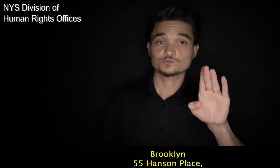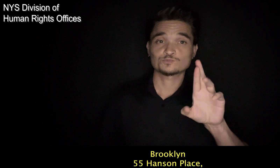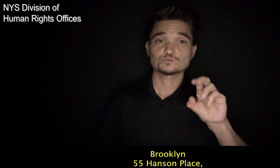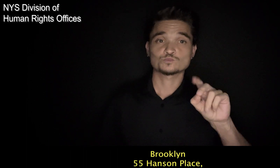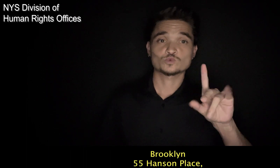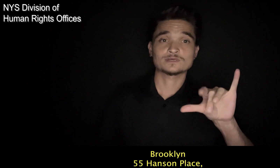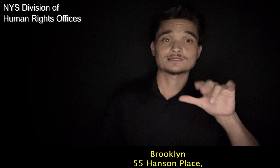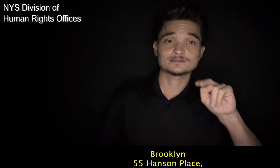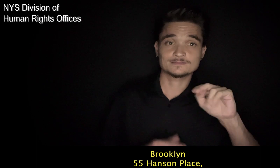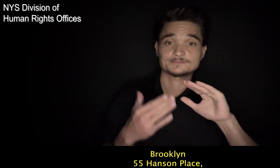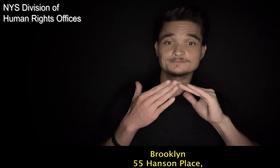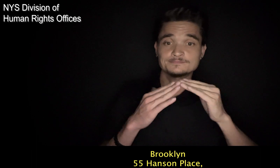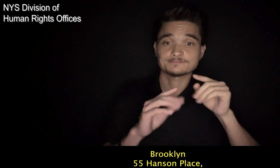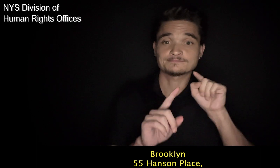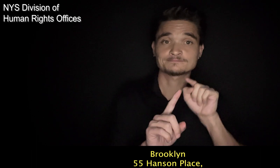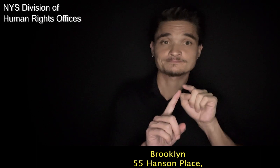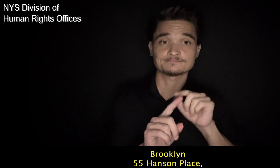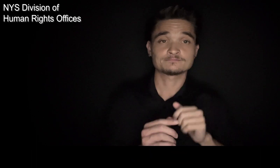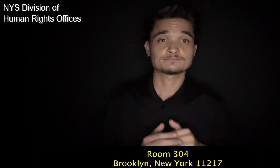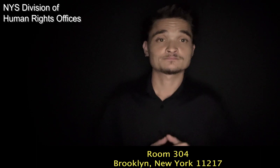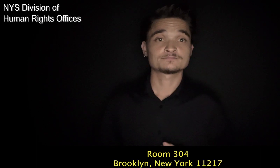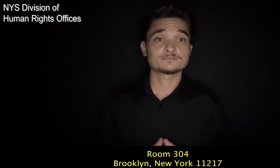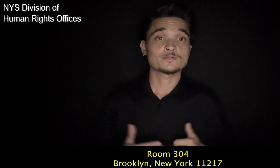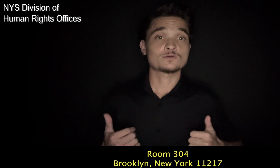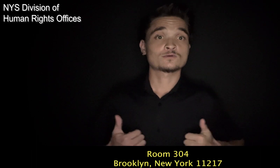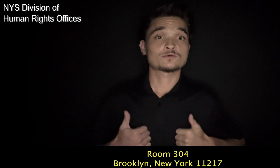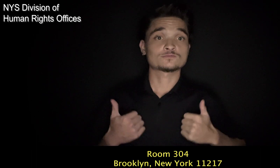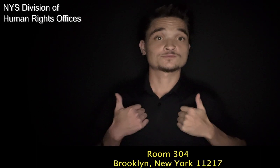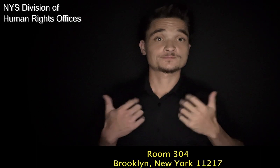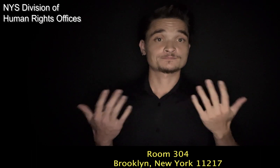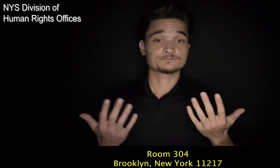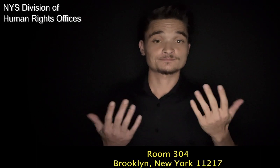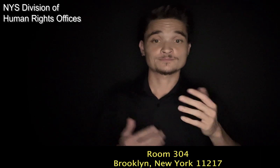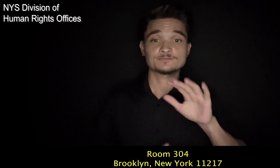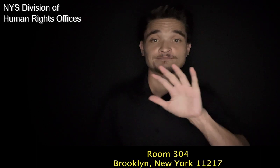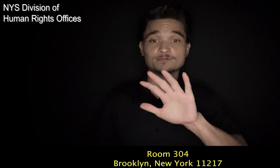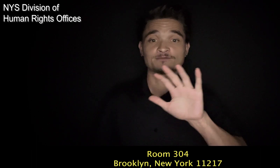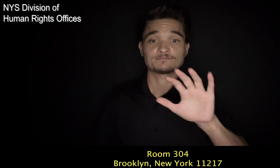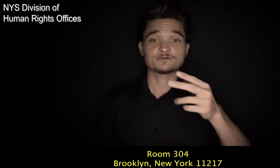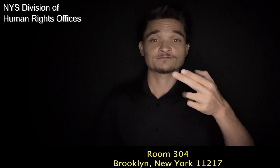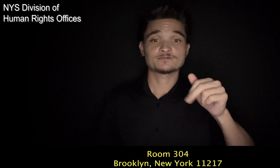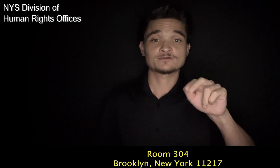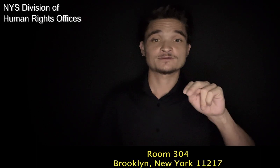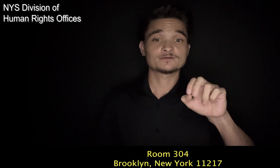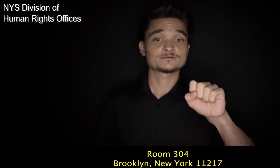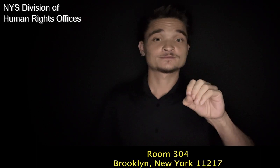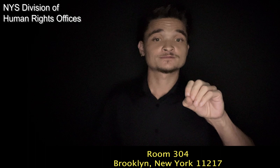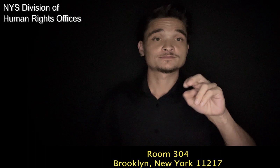Brooklyn 55 Hanson Place, Room 304 Brooklyn, New York 11217